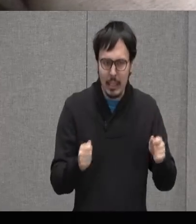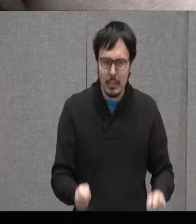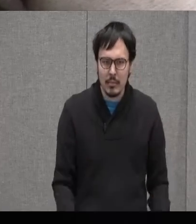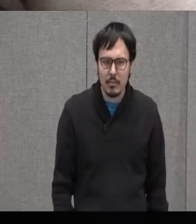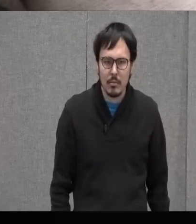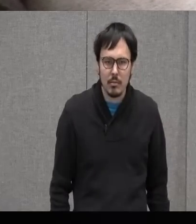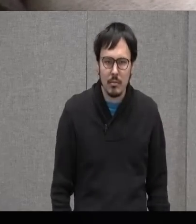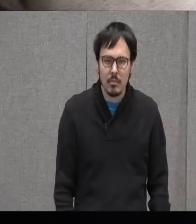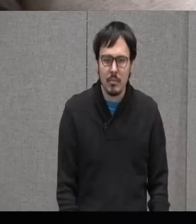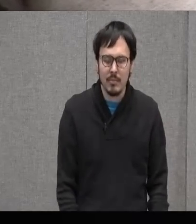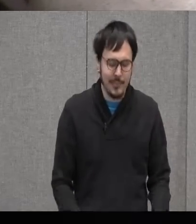Nothing fell out.